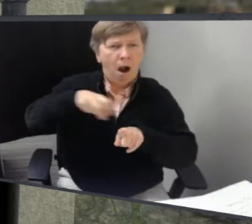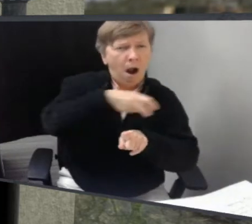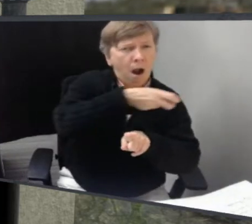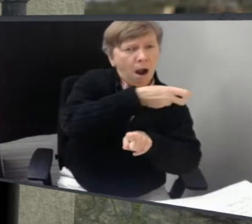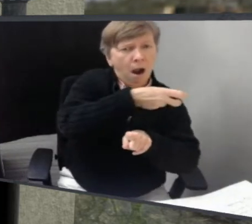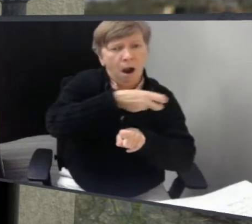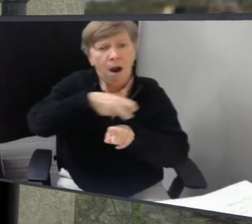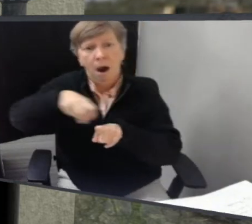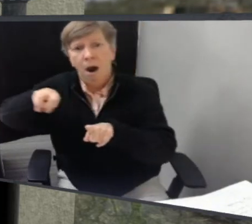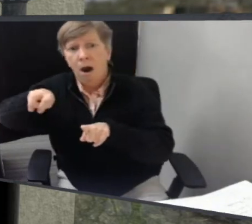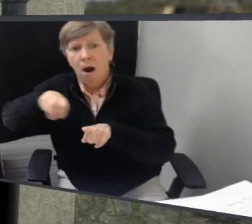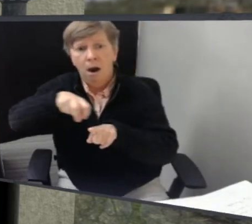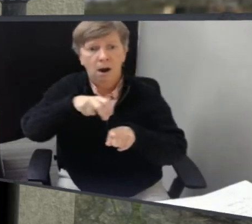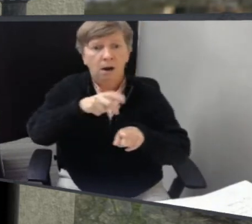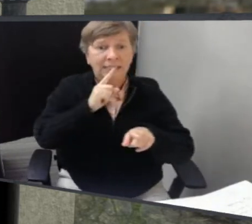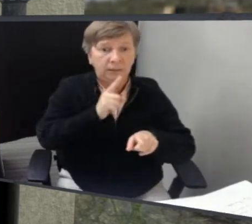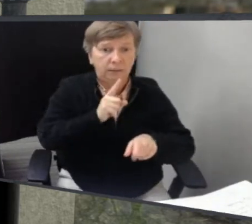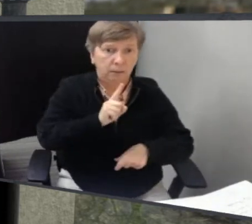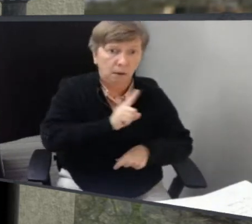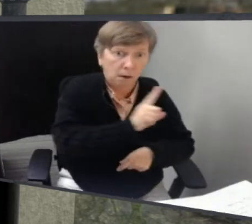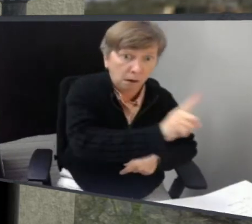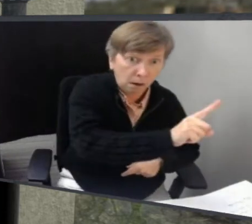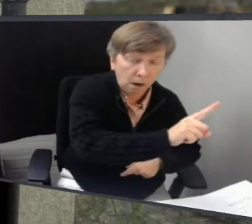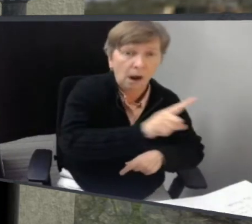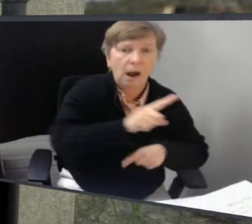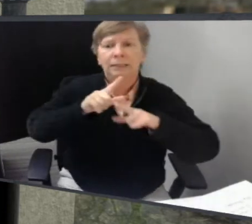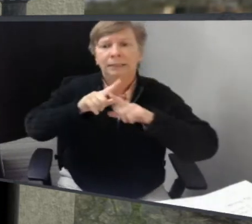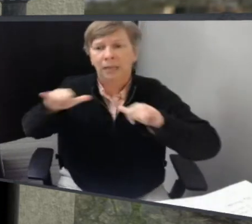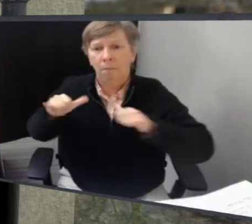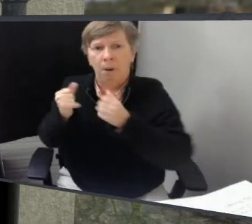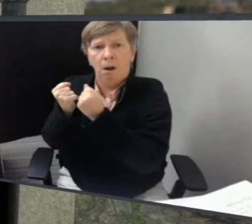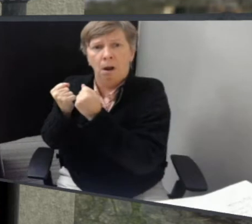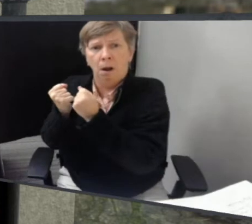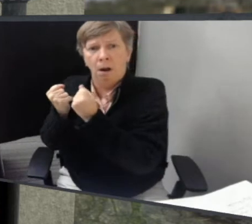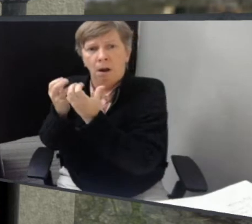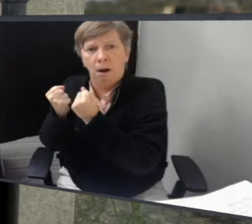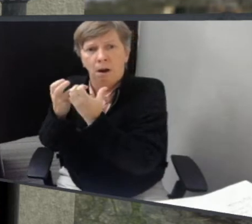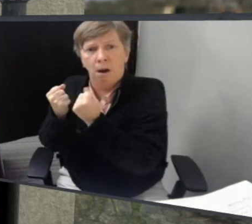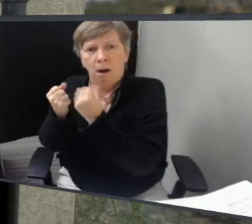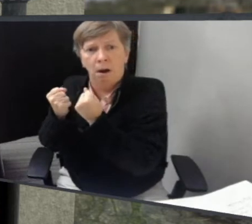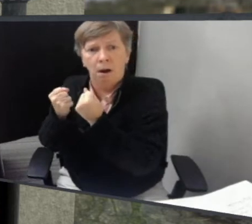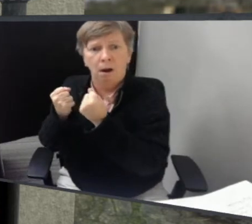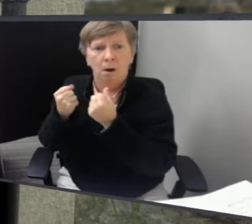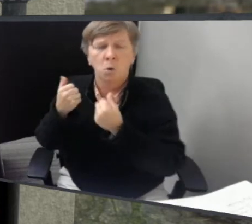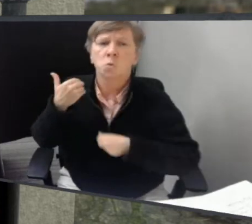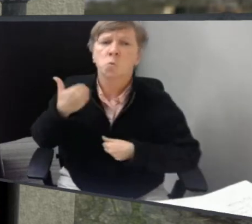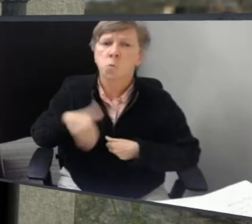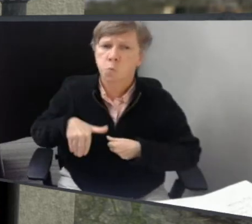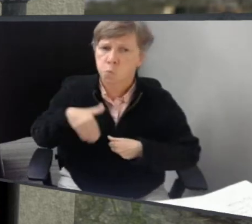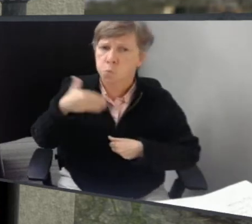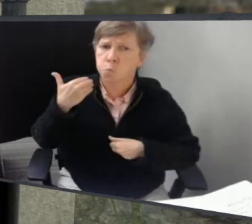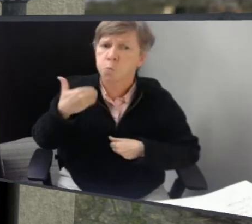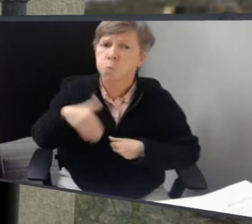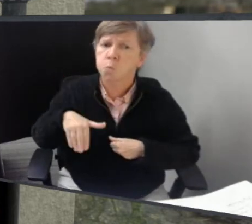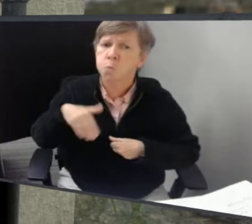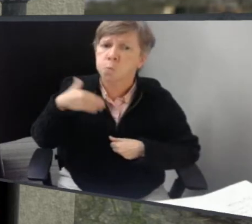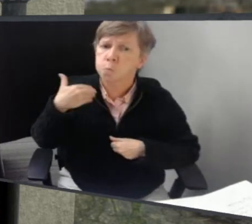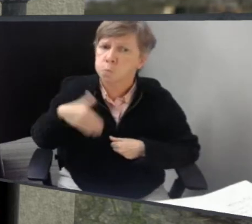to navigate in the space, while they're also trying to interpret. That can be a lot. So having to